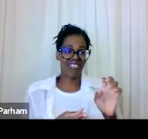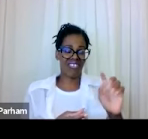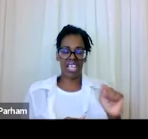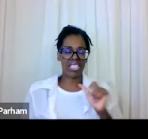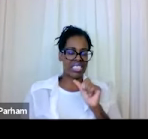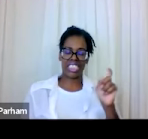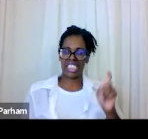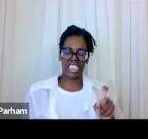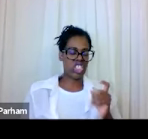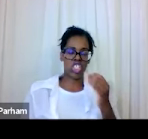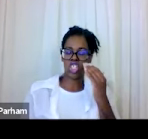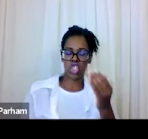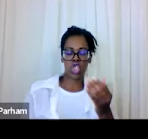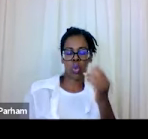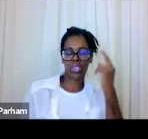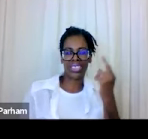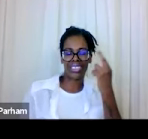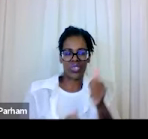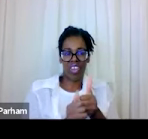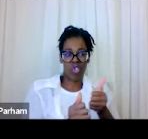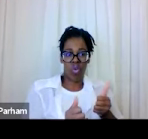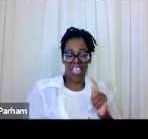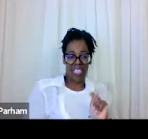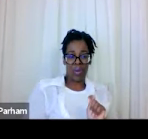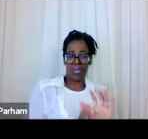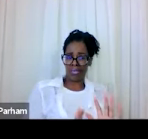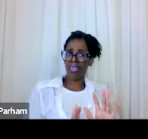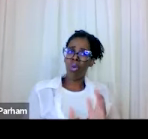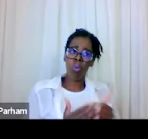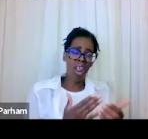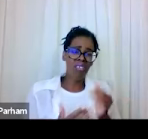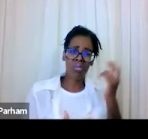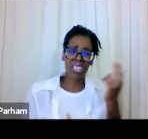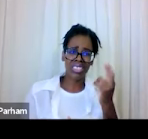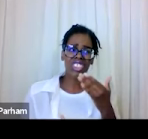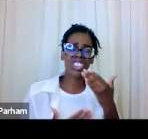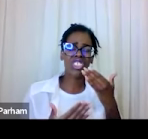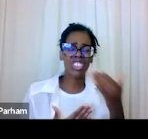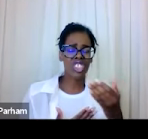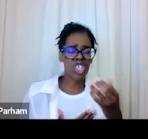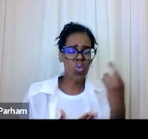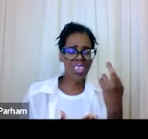any reason is a good reason. Sometimes just the internalized, "I don't wanna be weak.